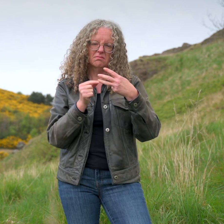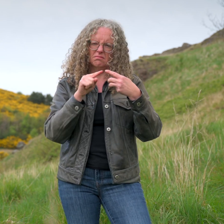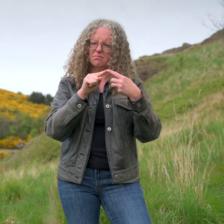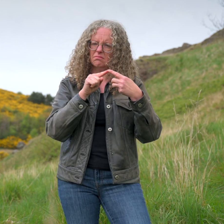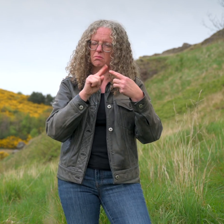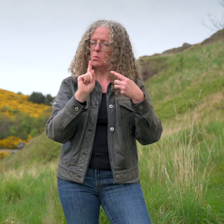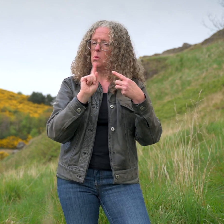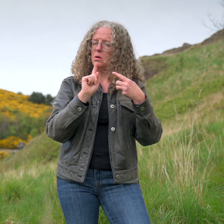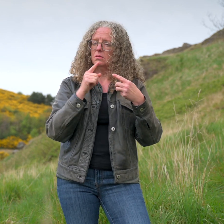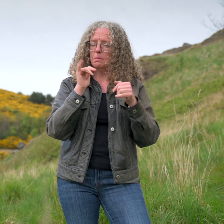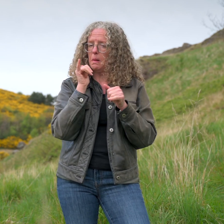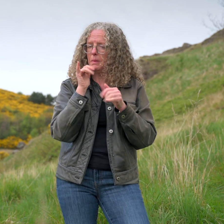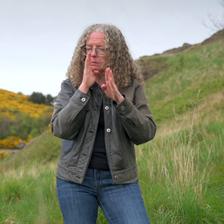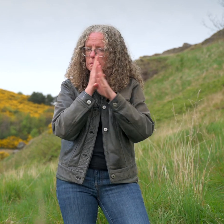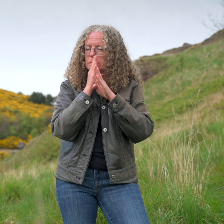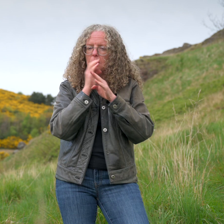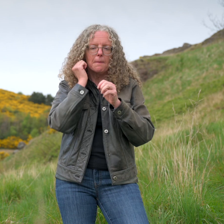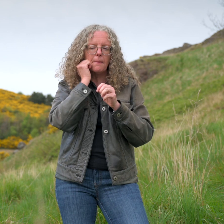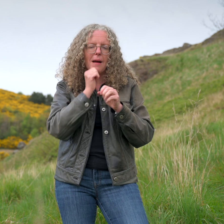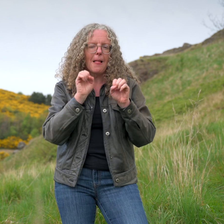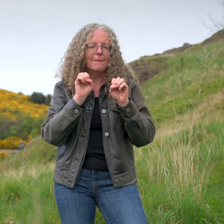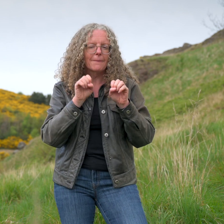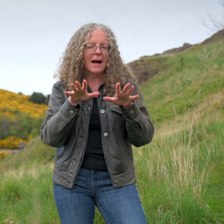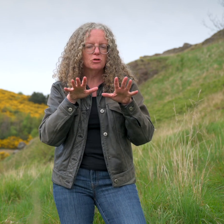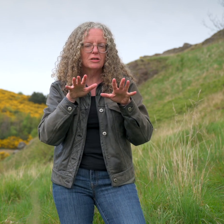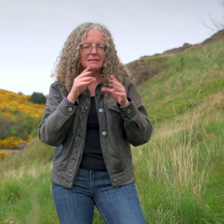The first reason involves secret black magic.